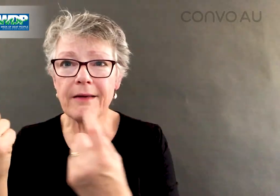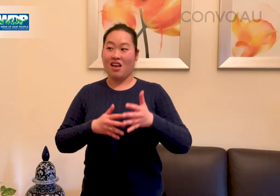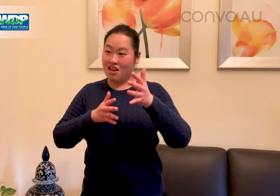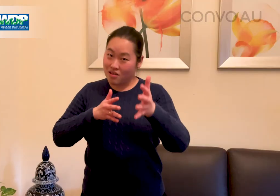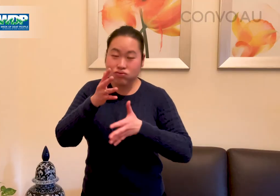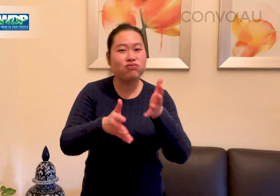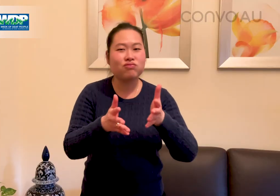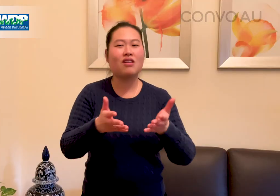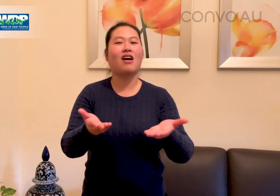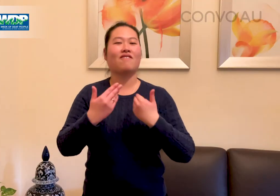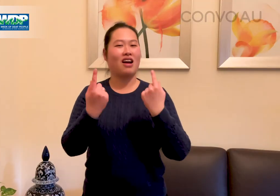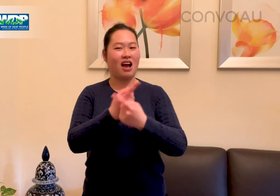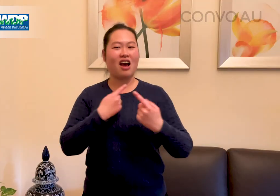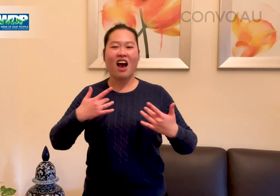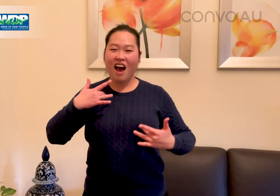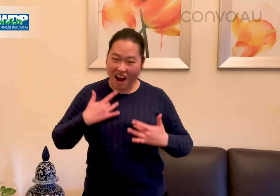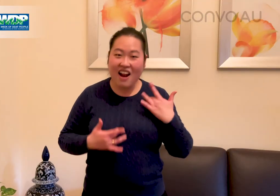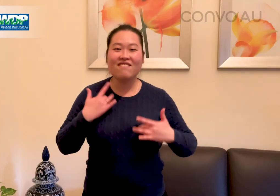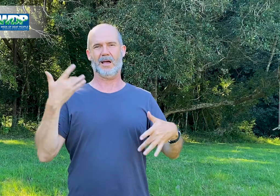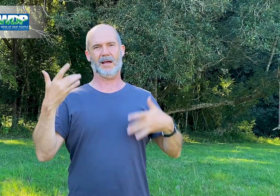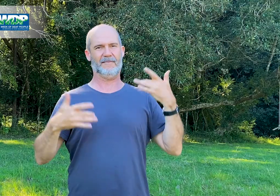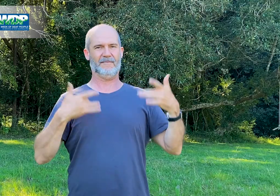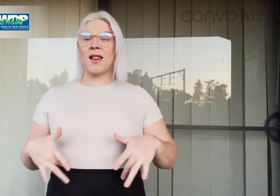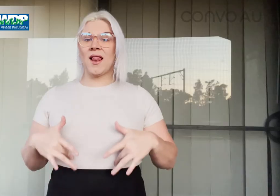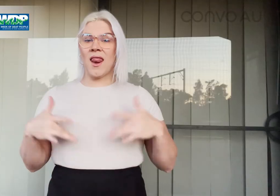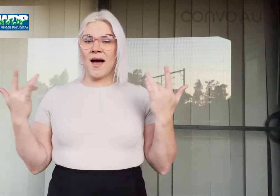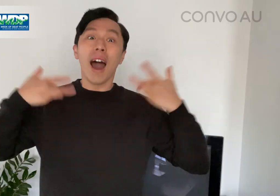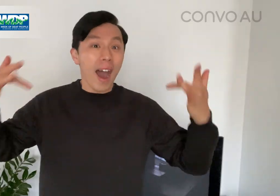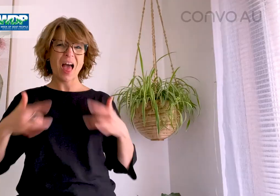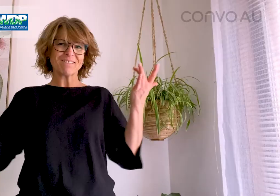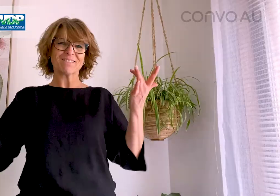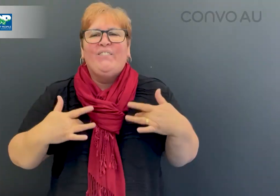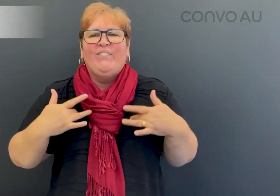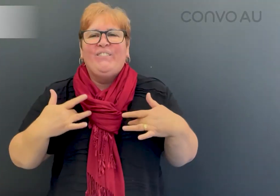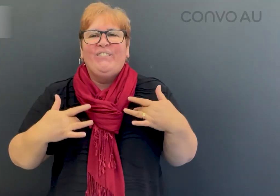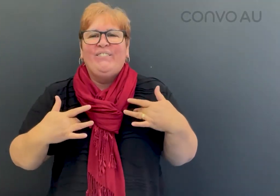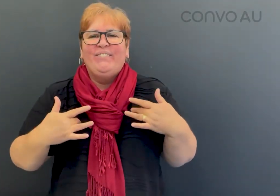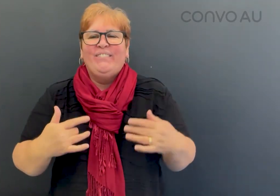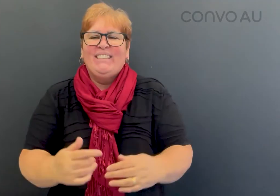To sign gives us LIFE!